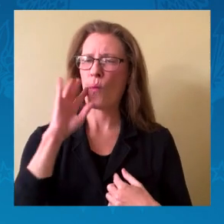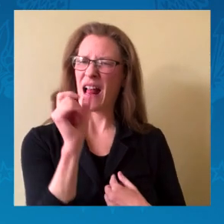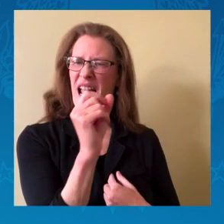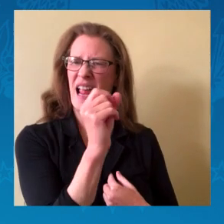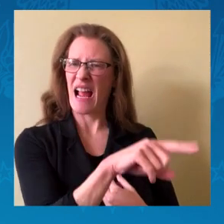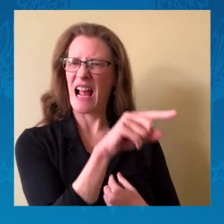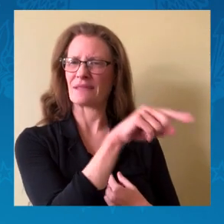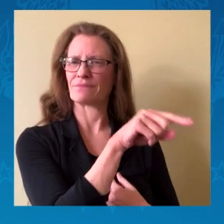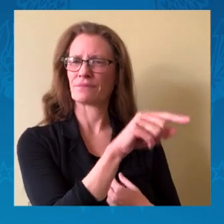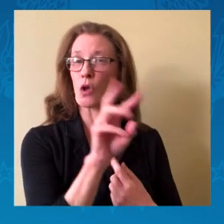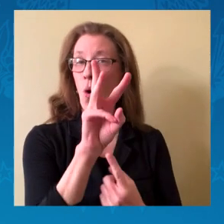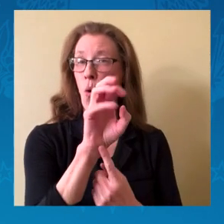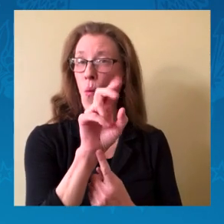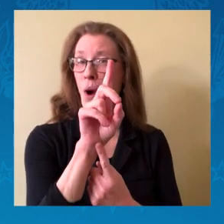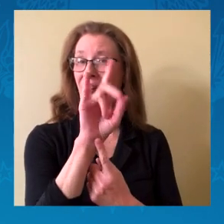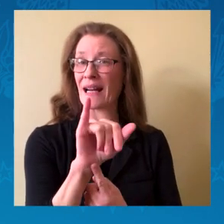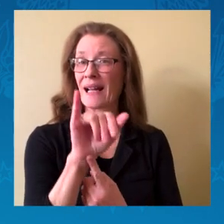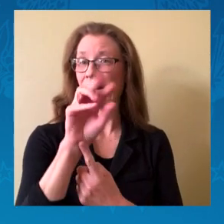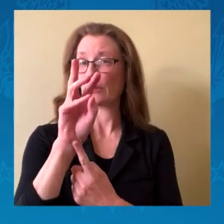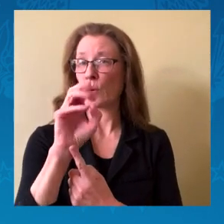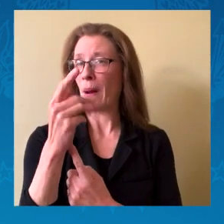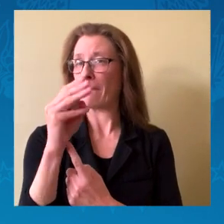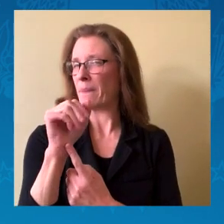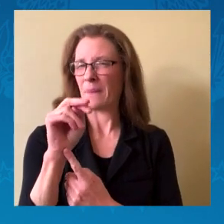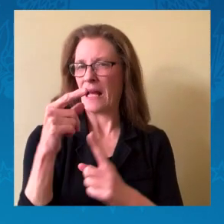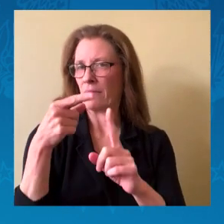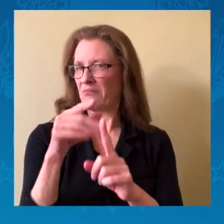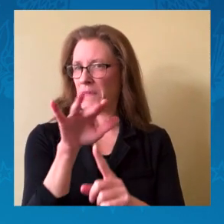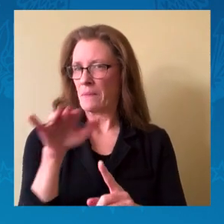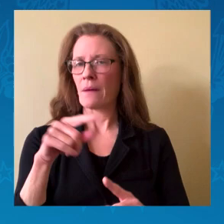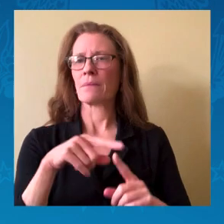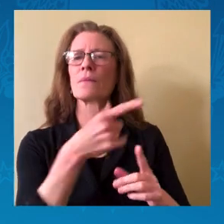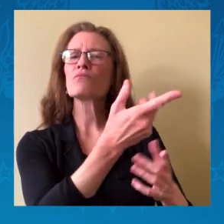to discuss a bit about how we are coordinating --